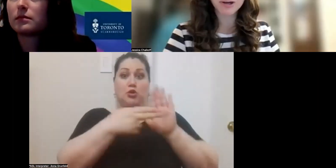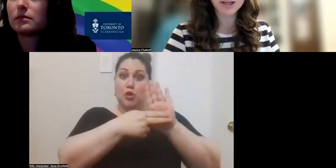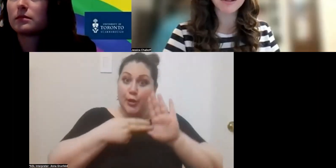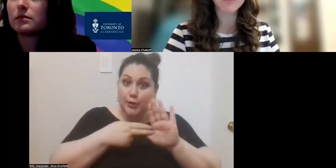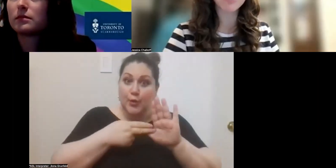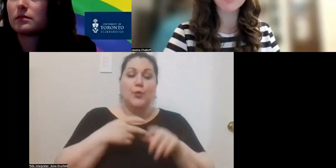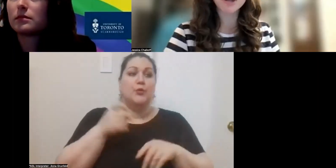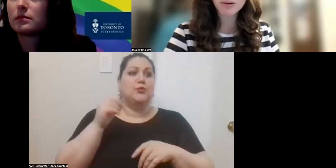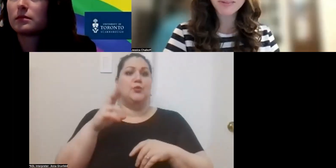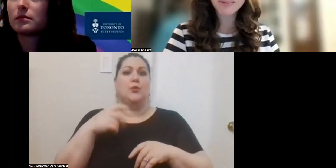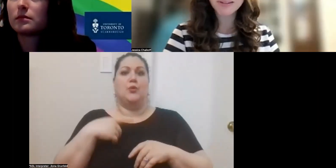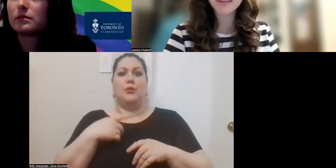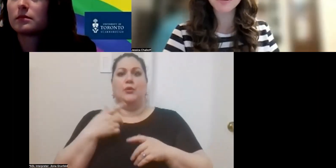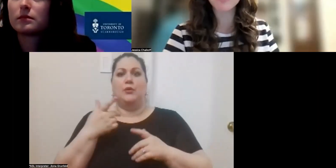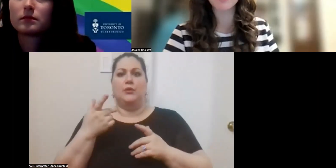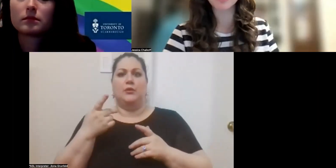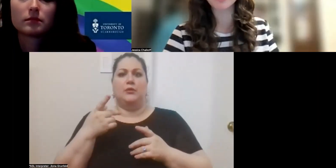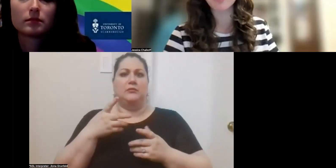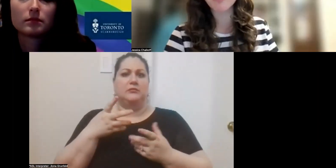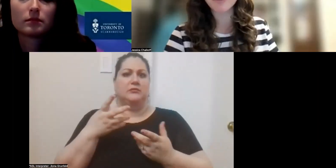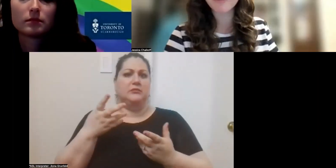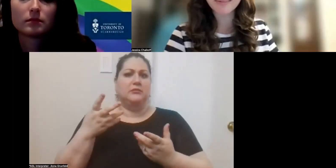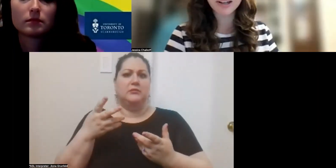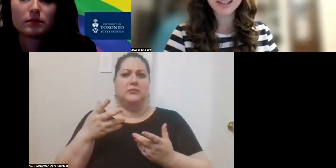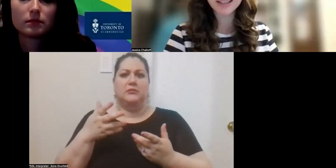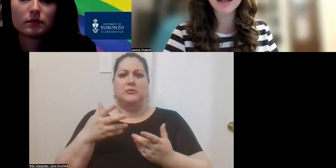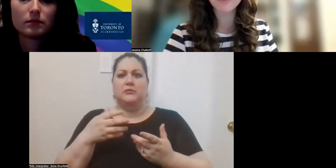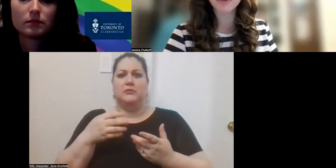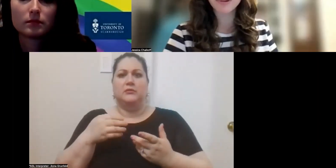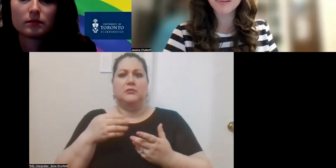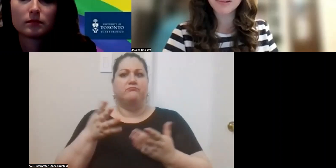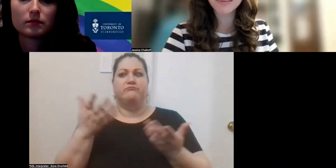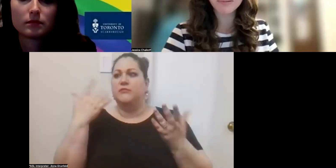like endometriosis, which is what I'm currently studying as a researcher.